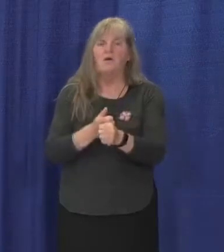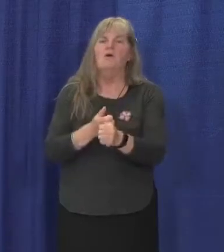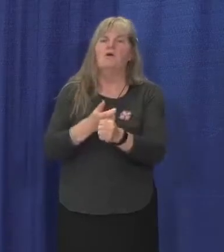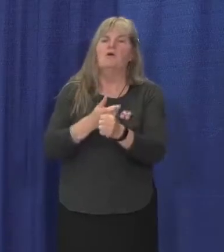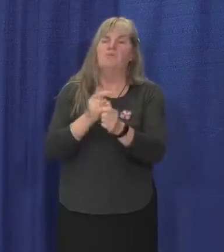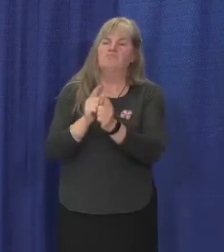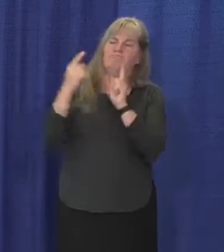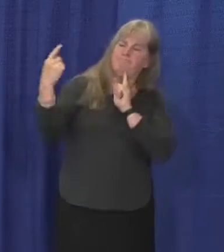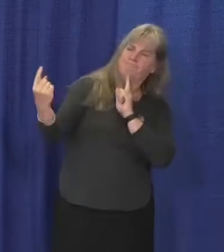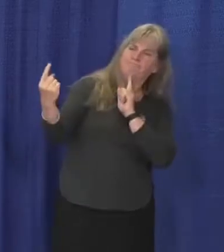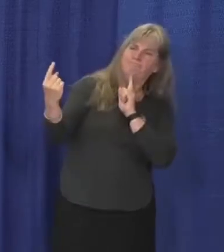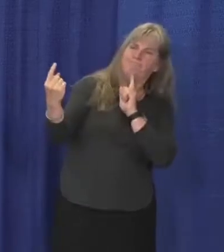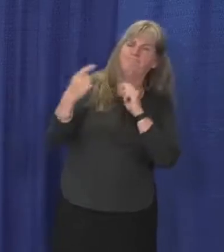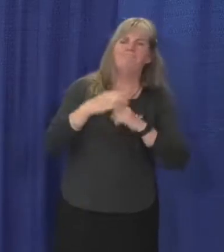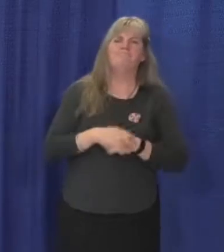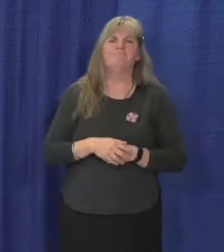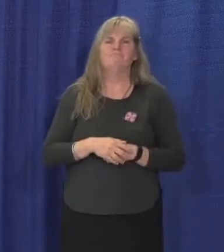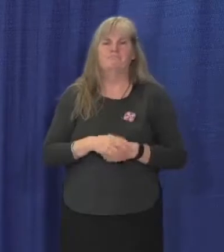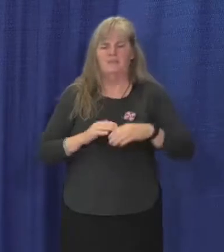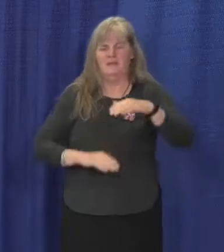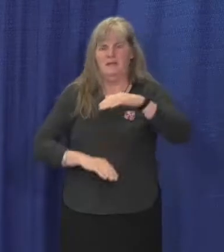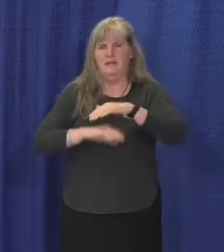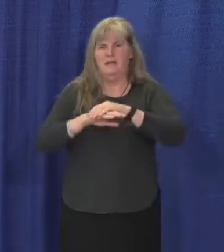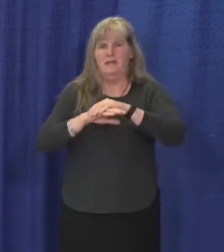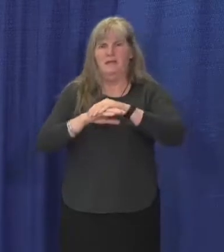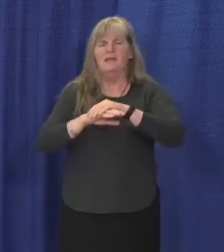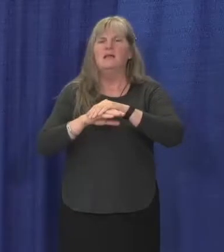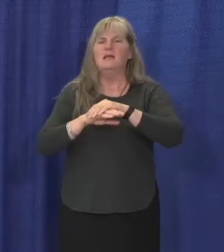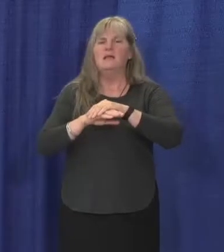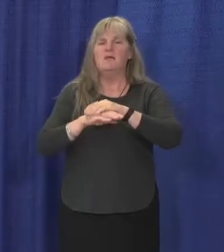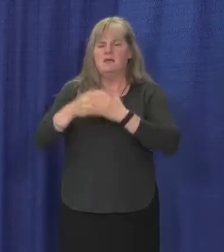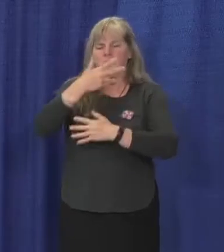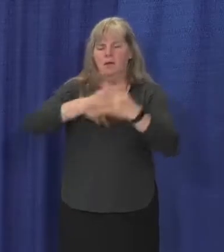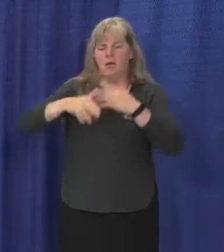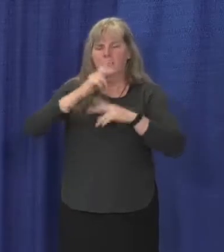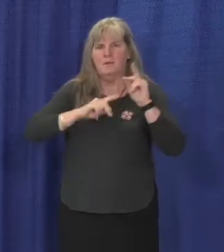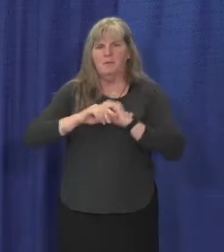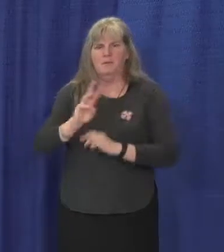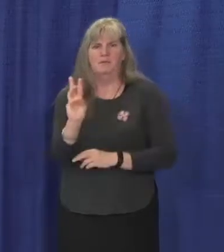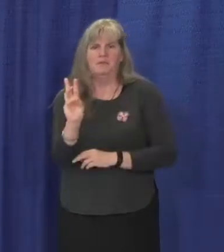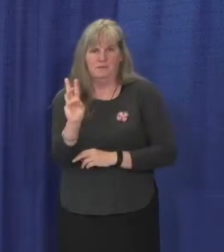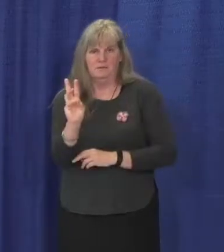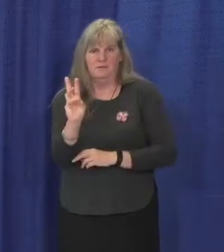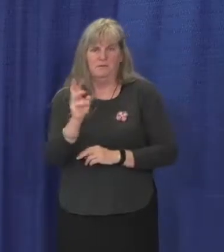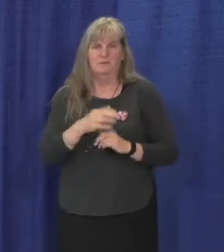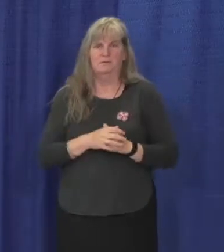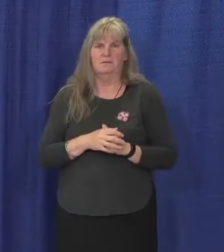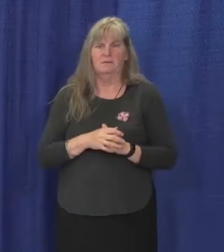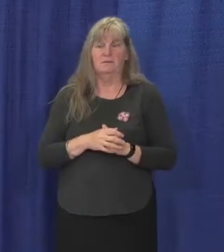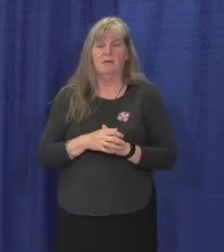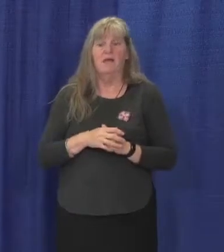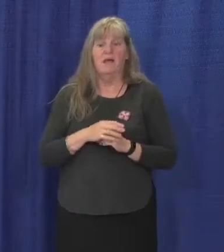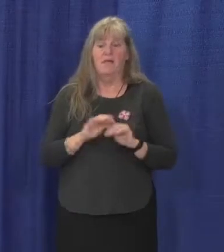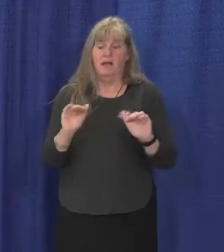Practice social distancing. Only gather in small groups of six people at a time.